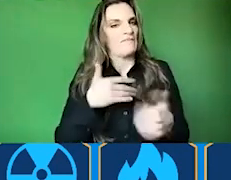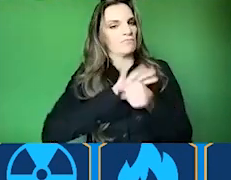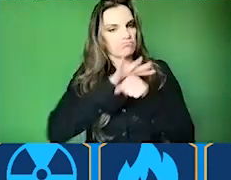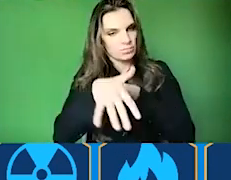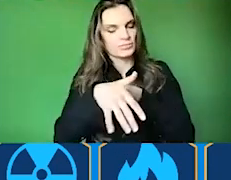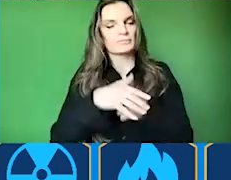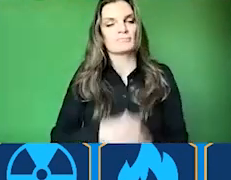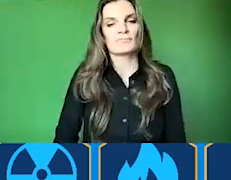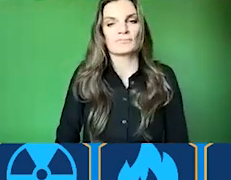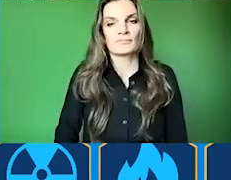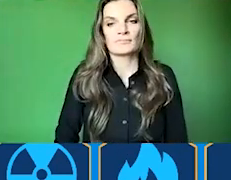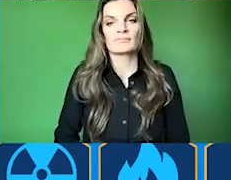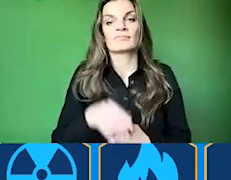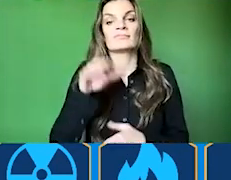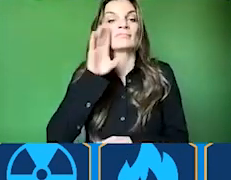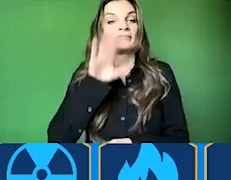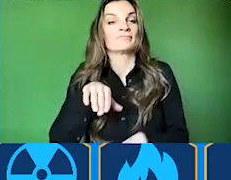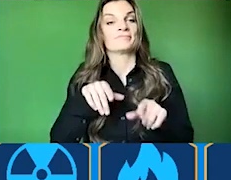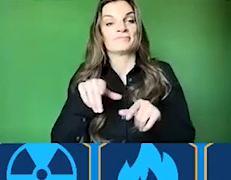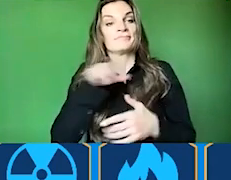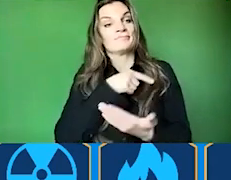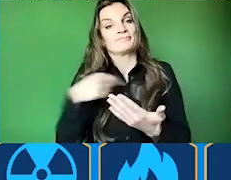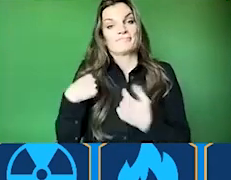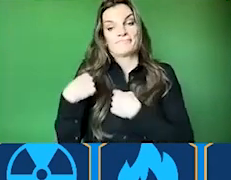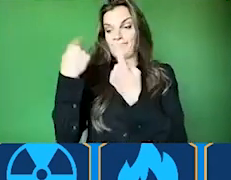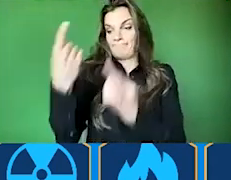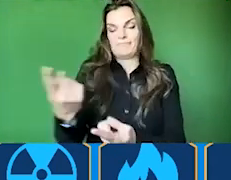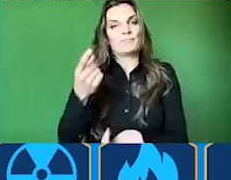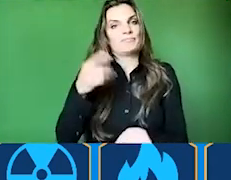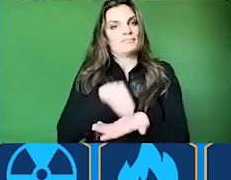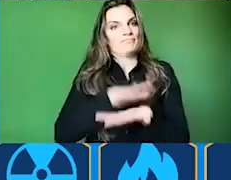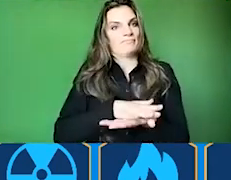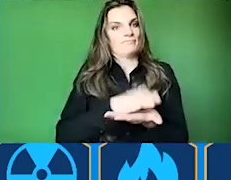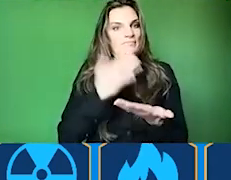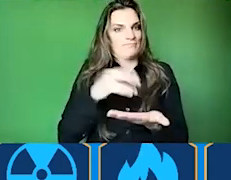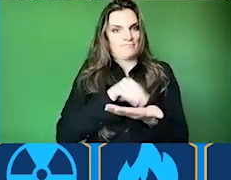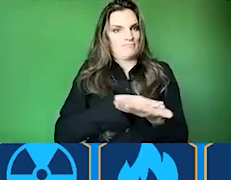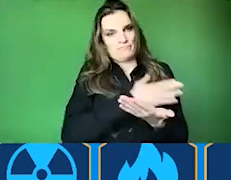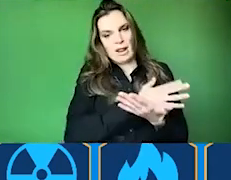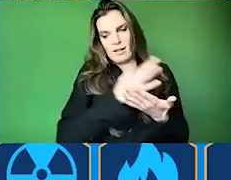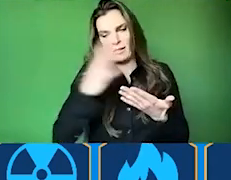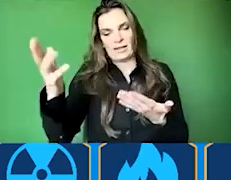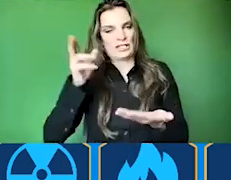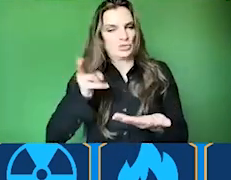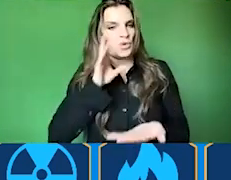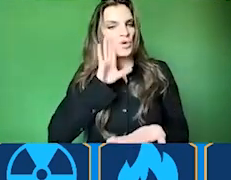under emphasized throughout the literature. Historically and even now. You have this straining of the healthcare